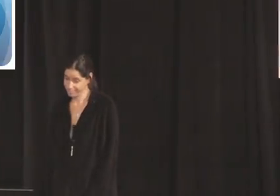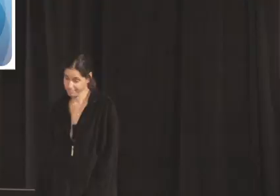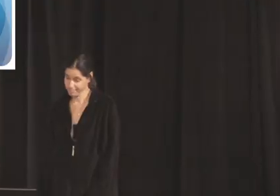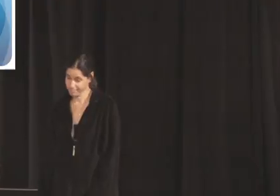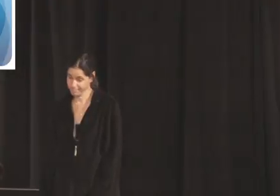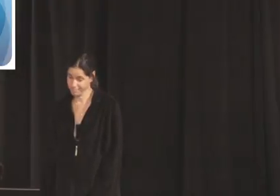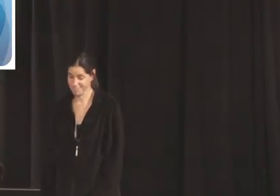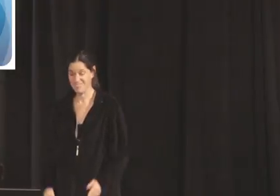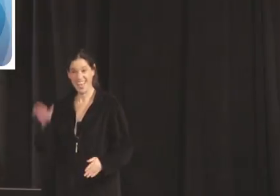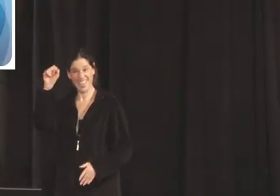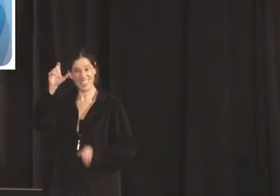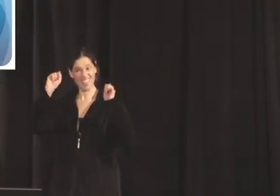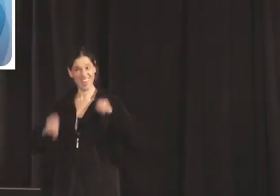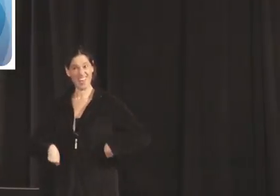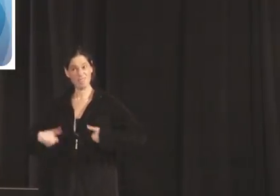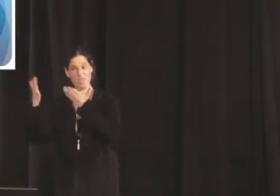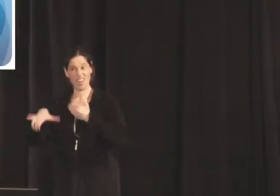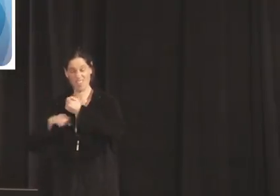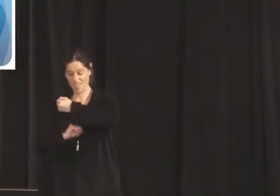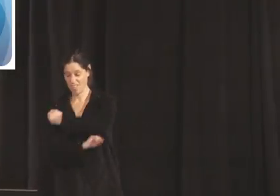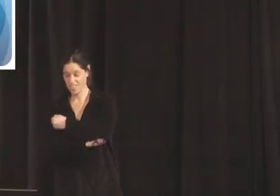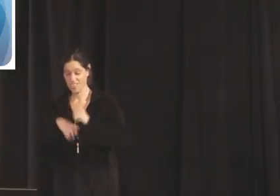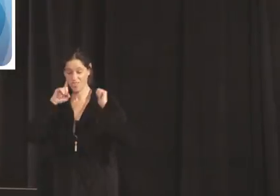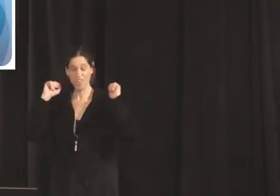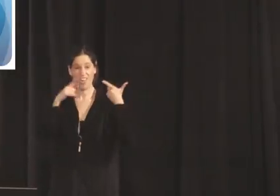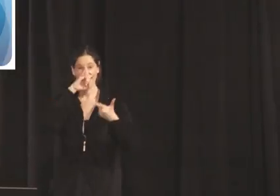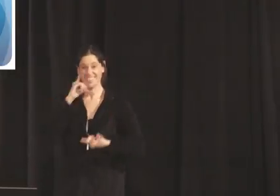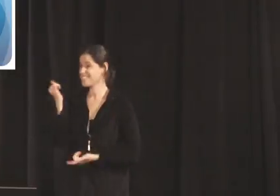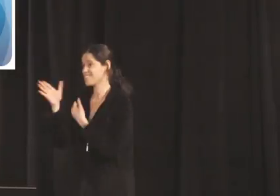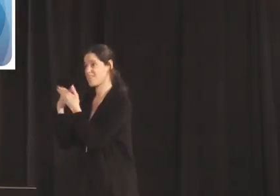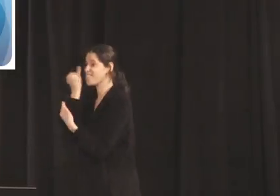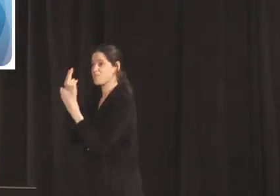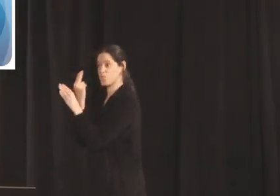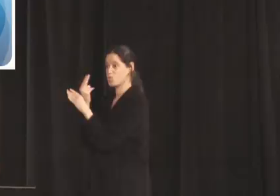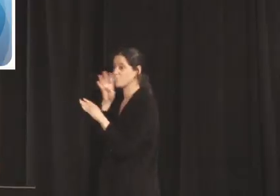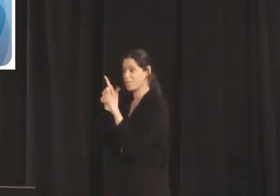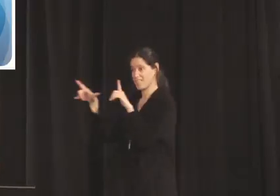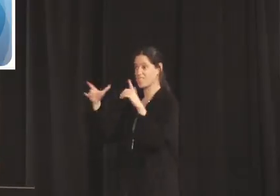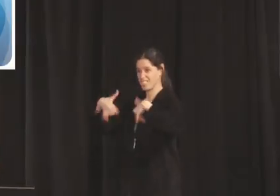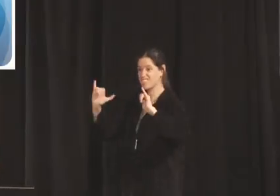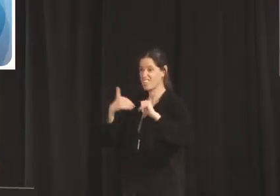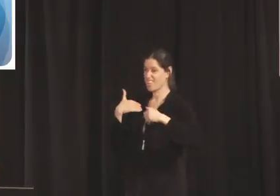And ASL can be a foundation for all kids, even if they're ones